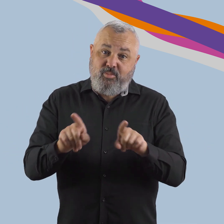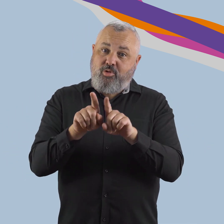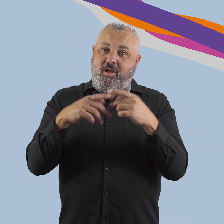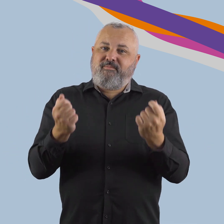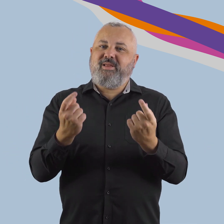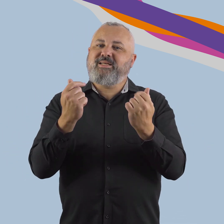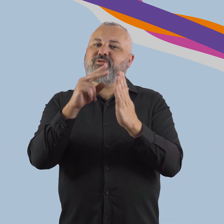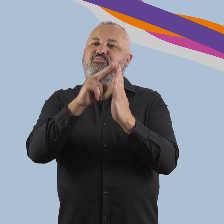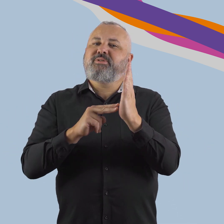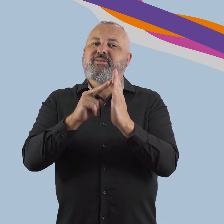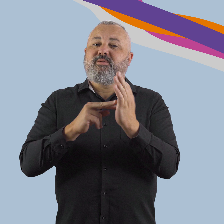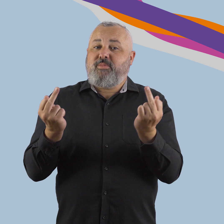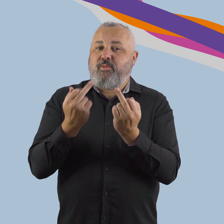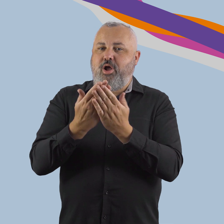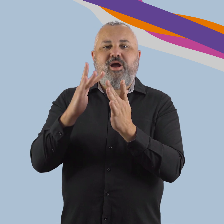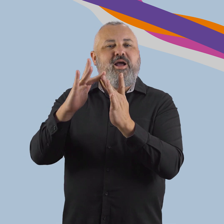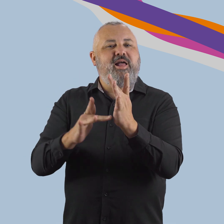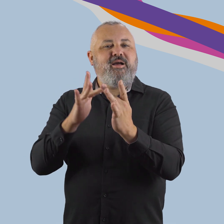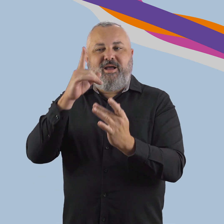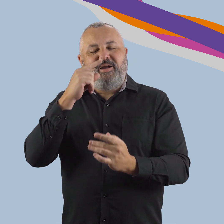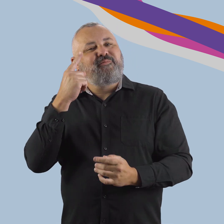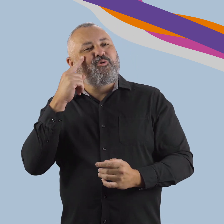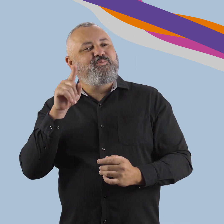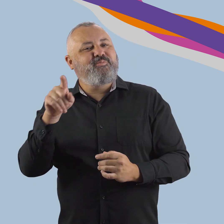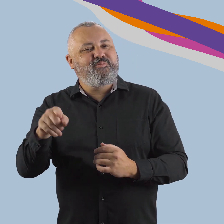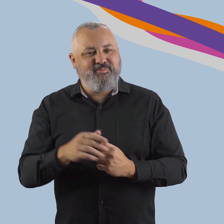and they are available in Easy Read on our website.